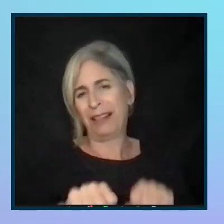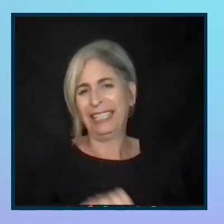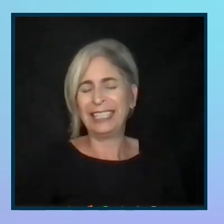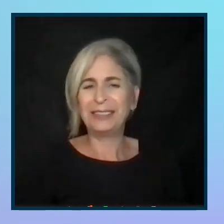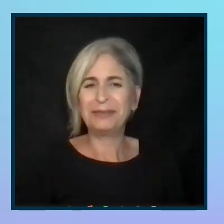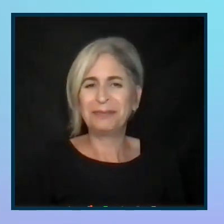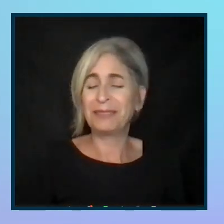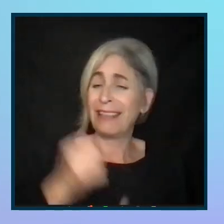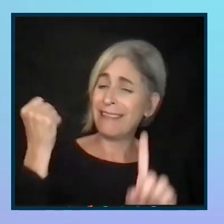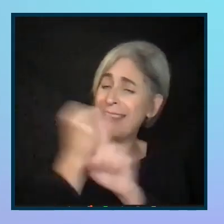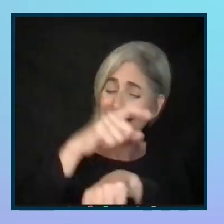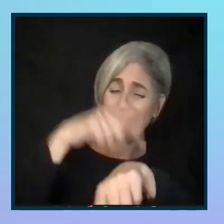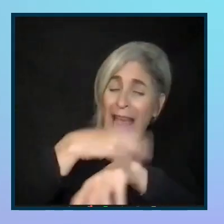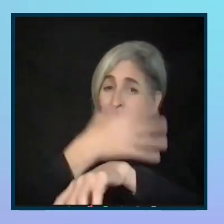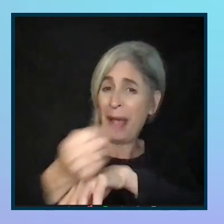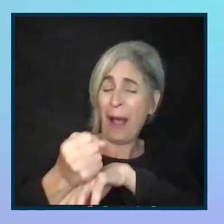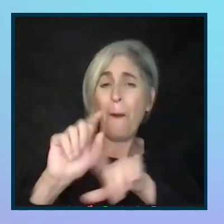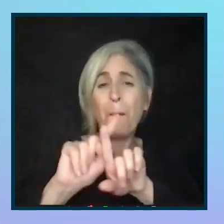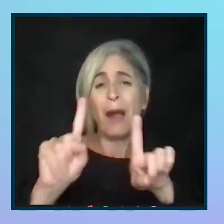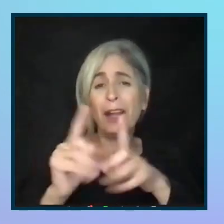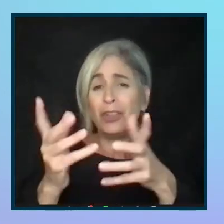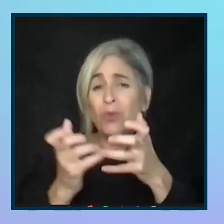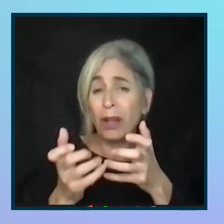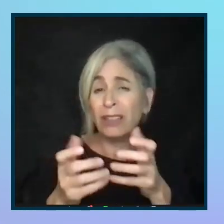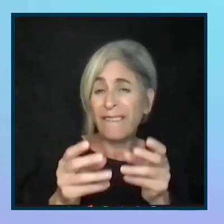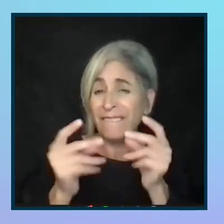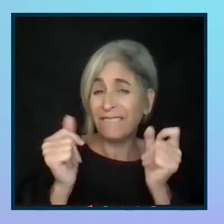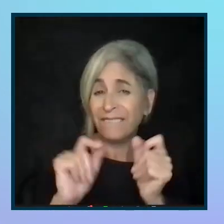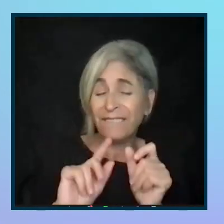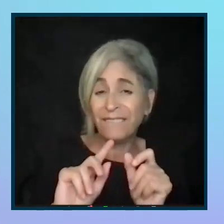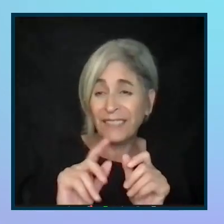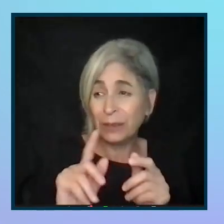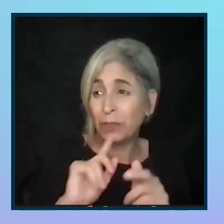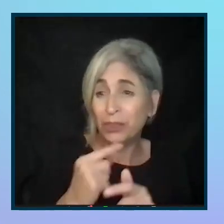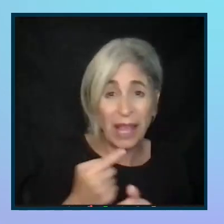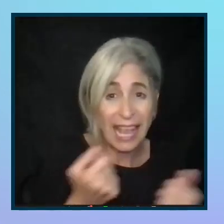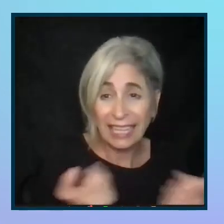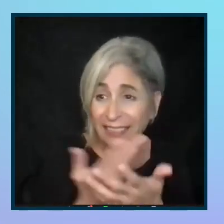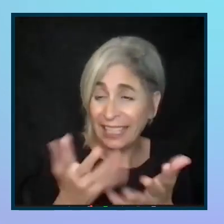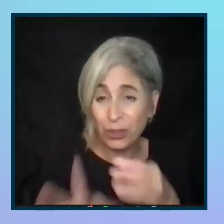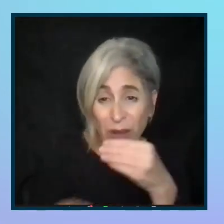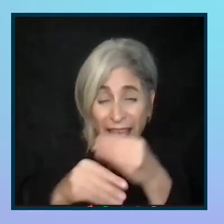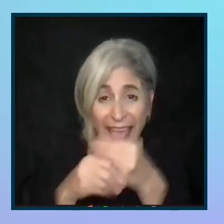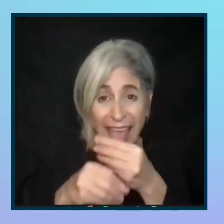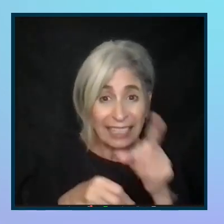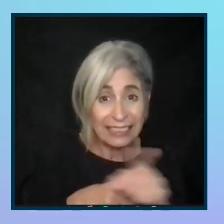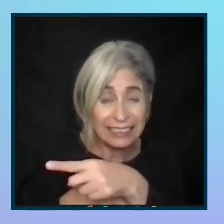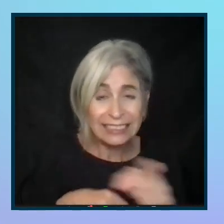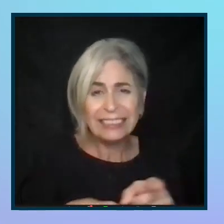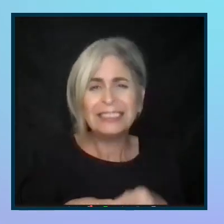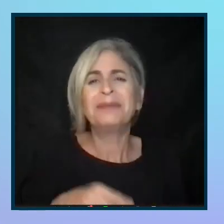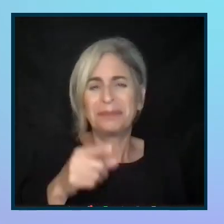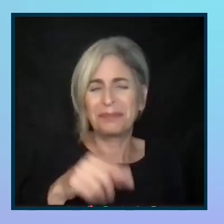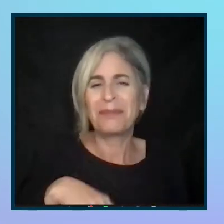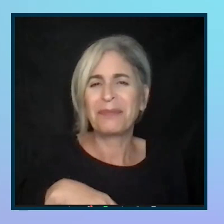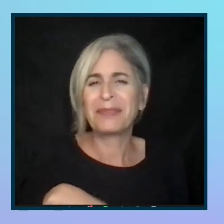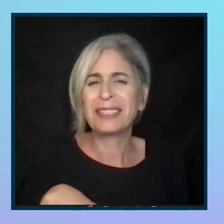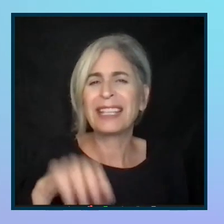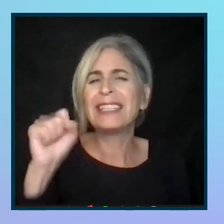We have hit time, but anyone wanna do a rapid fire? I saw your hand, Cybele. Any last thoughts? Yeah, I'll be super quick.